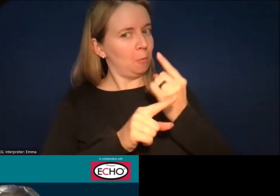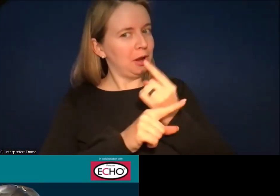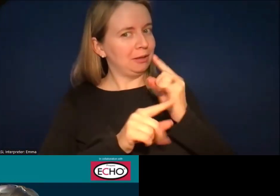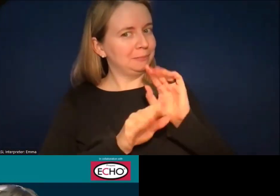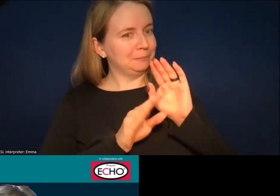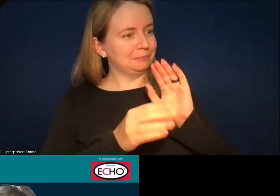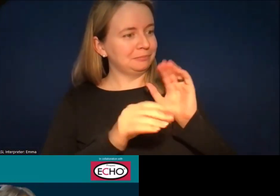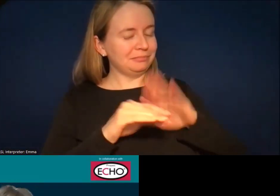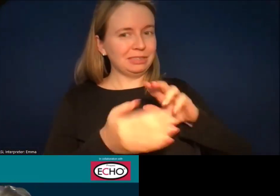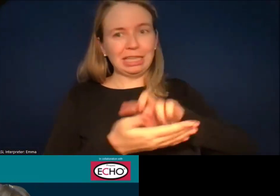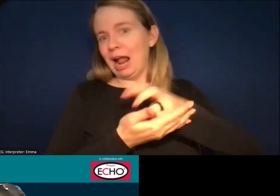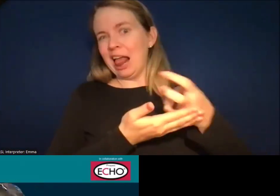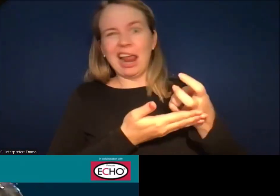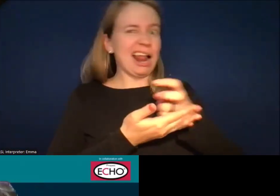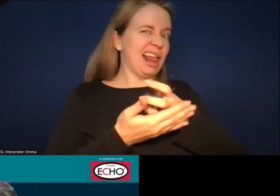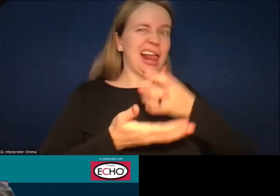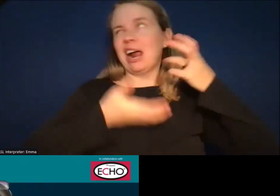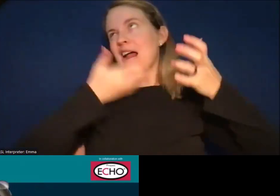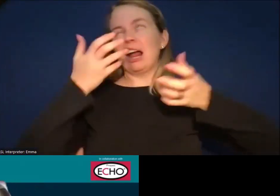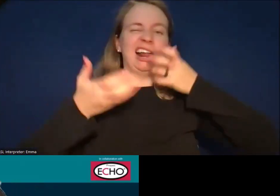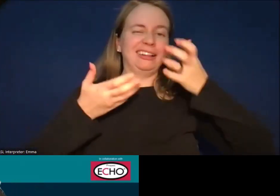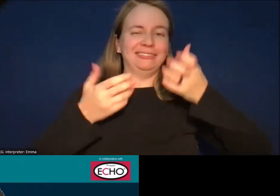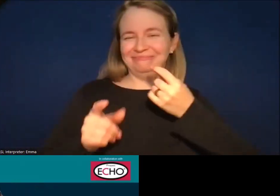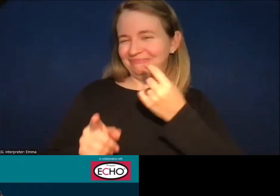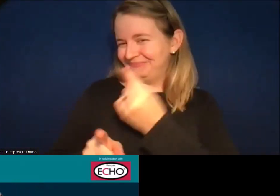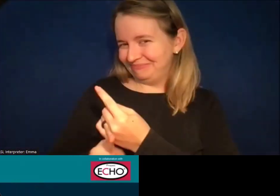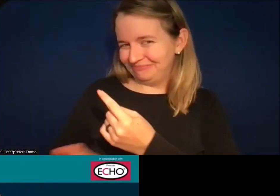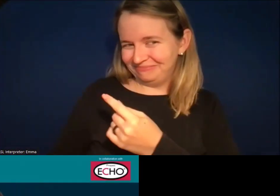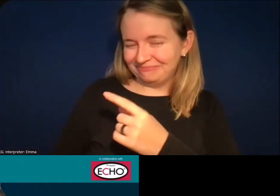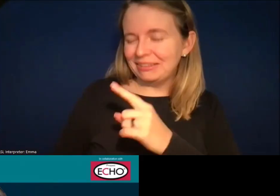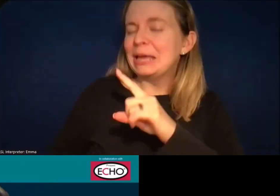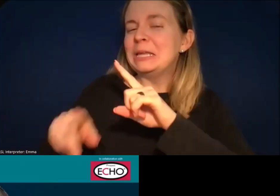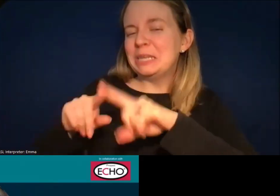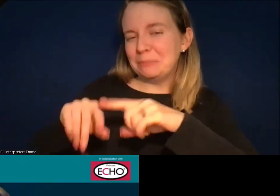on the ground. But yeah, yeah, depends on the day. Right?